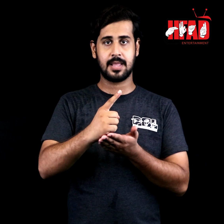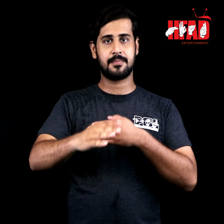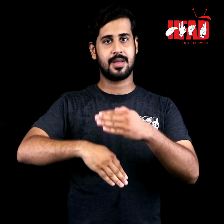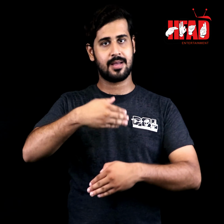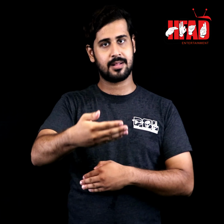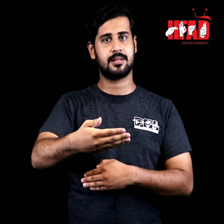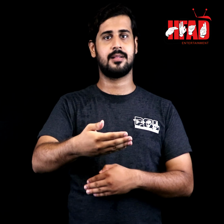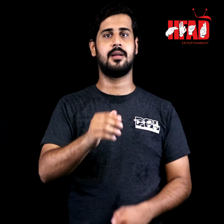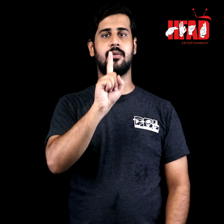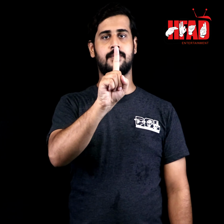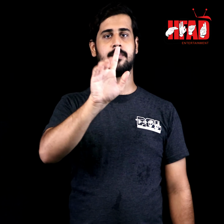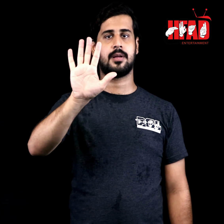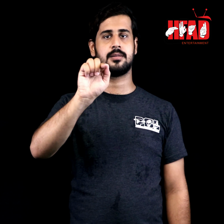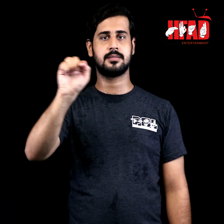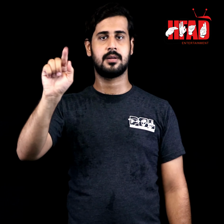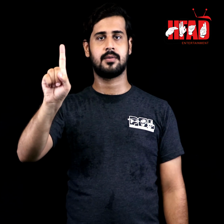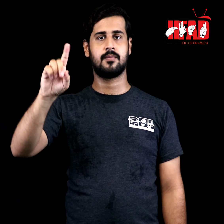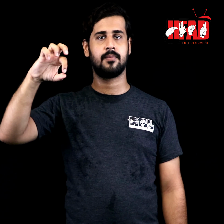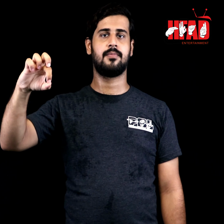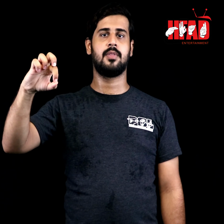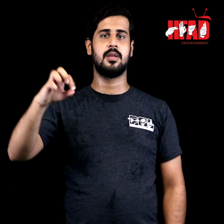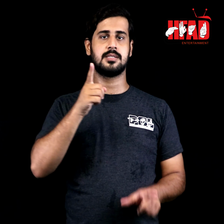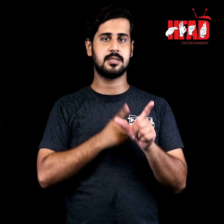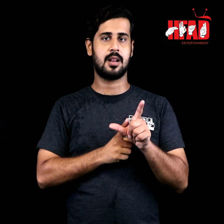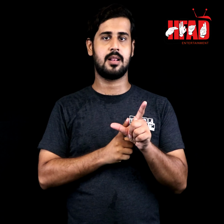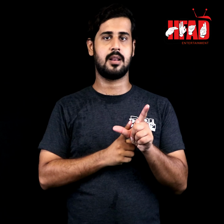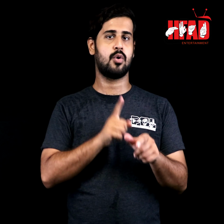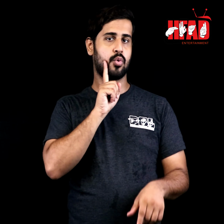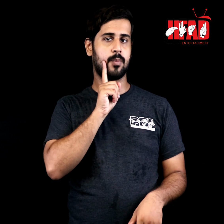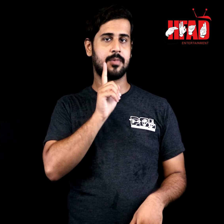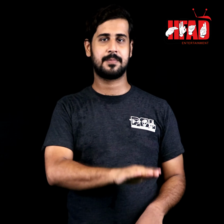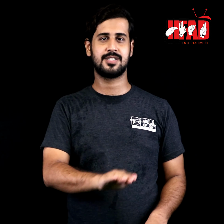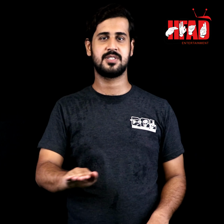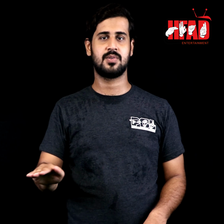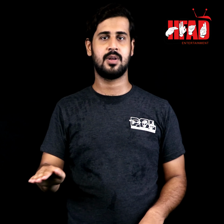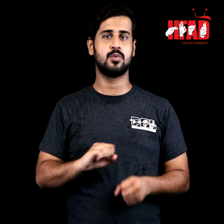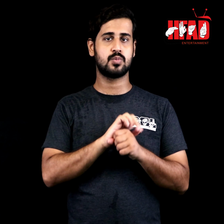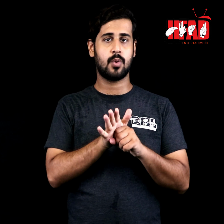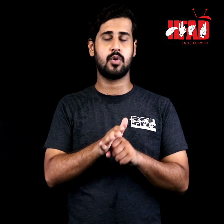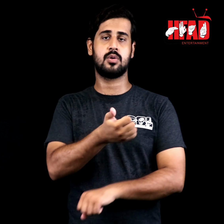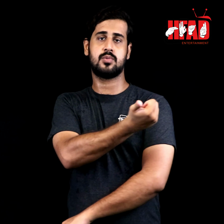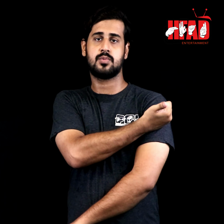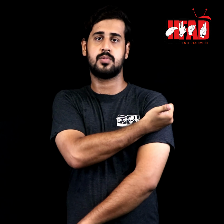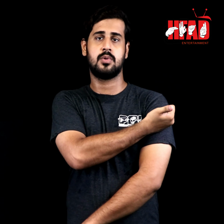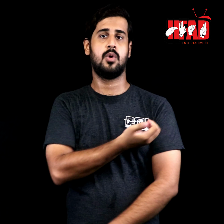The strategy of corona vaccination of 15 to 18-year-old children in the first phase